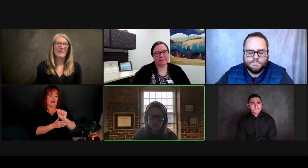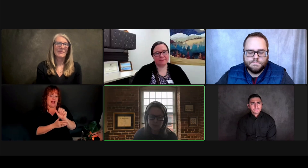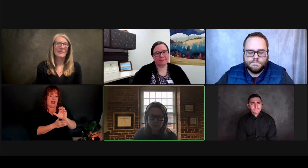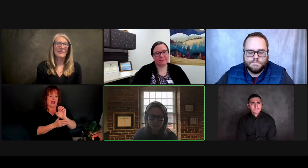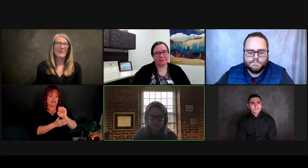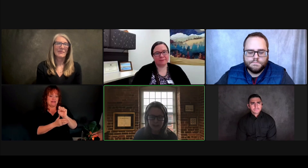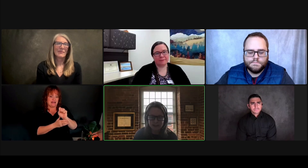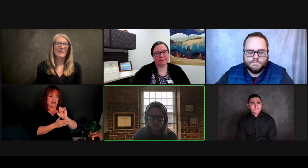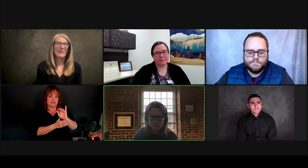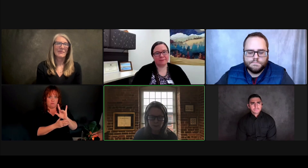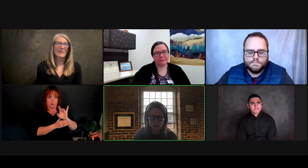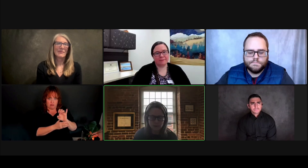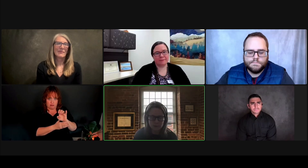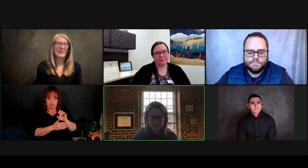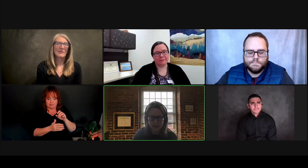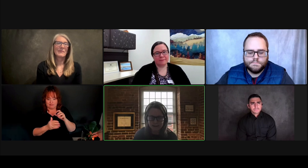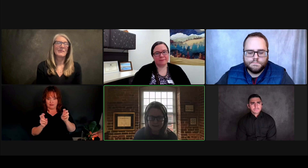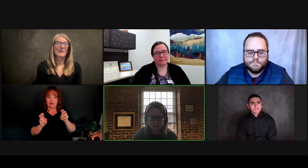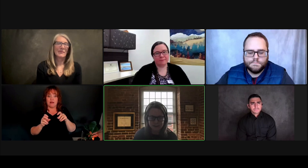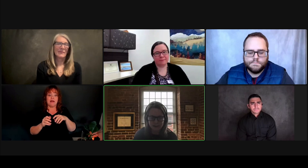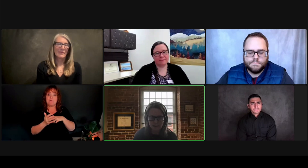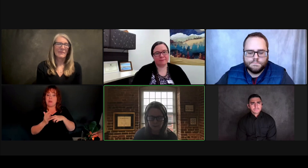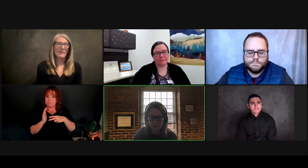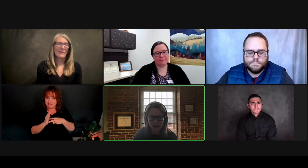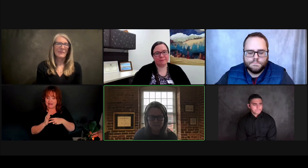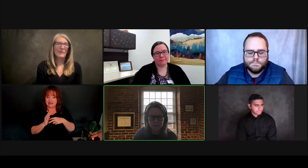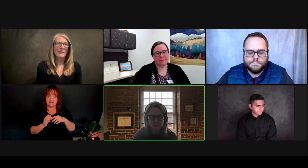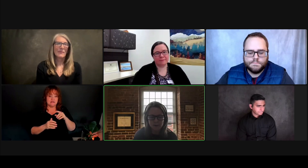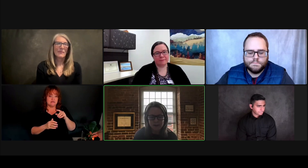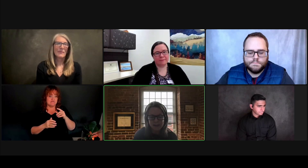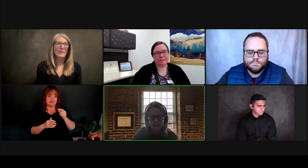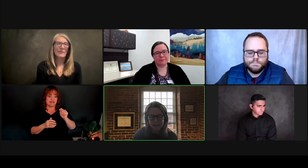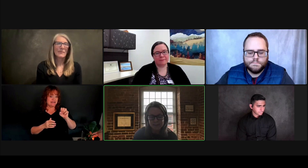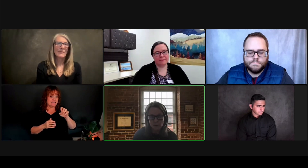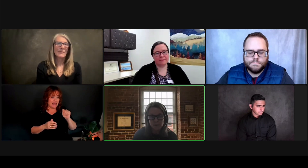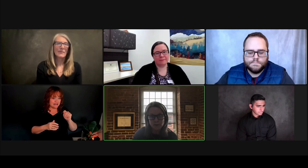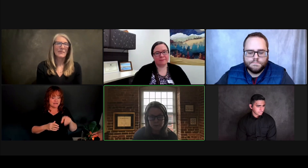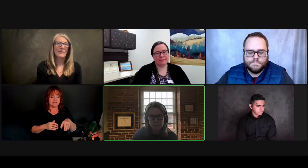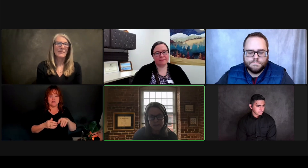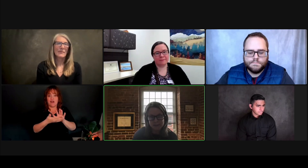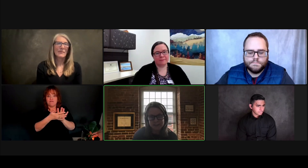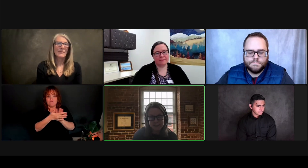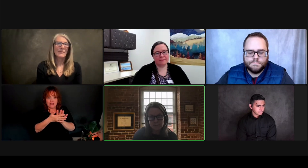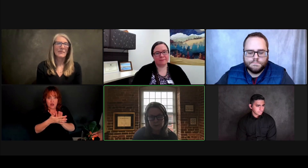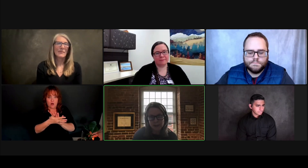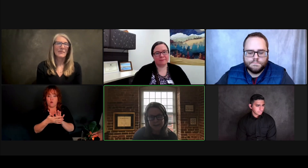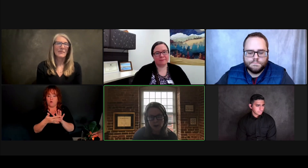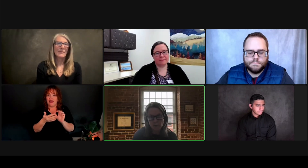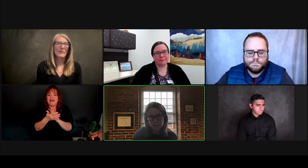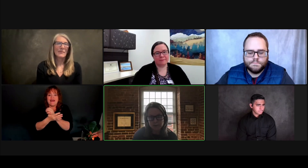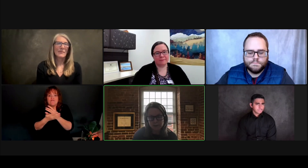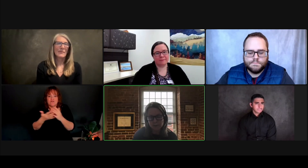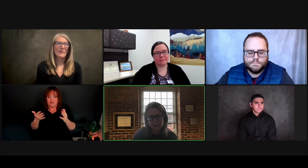that is used in a classroom, whether it be text, video, what-have-you, those should be accessible at adoption.